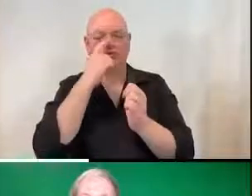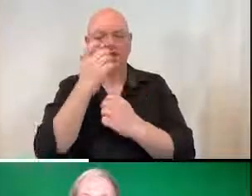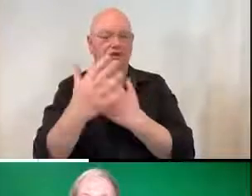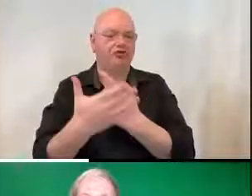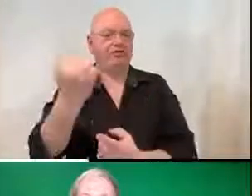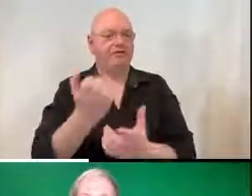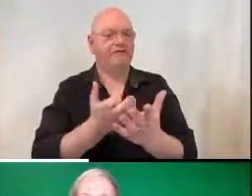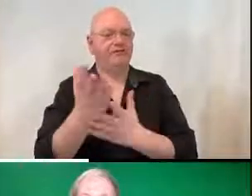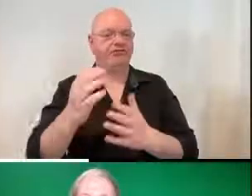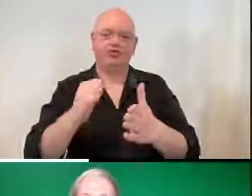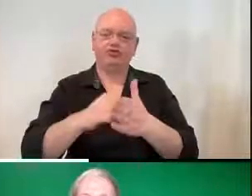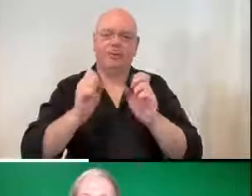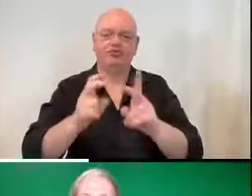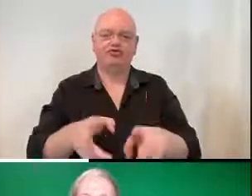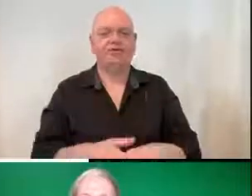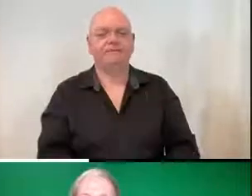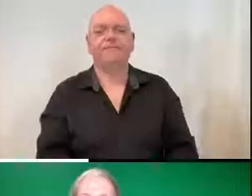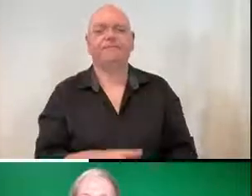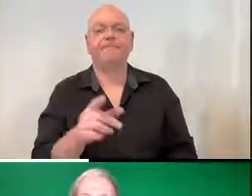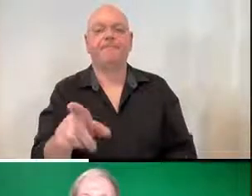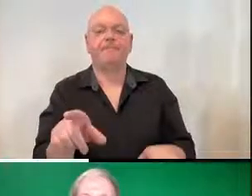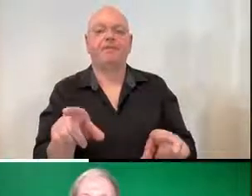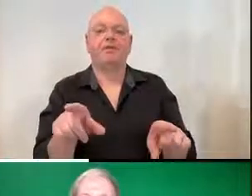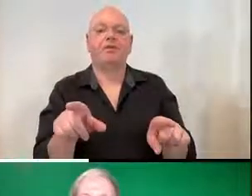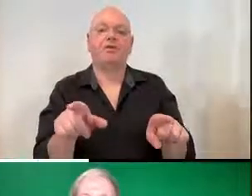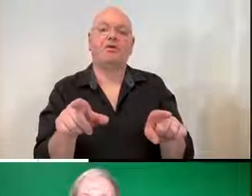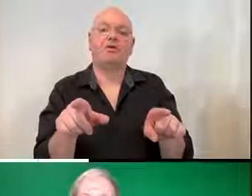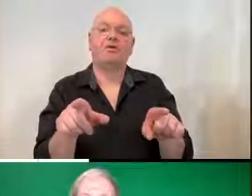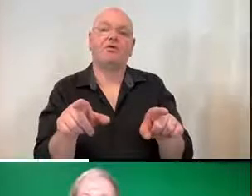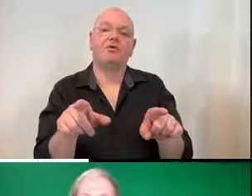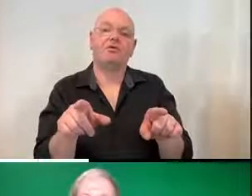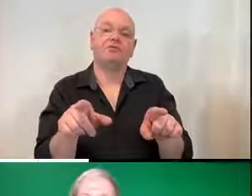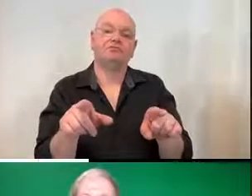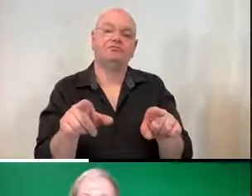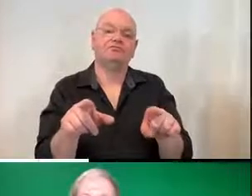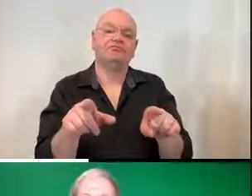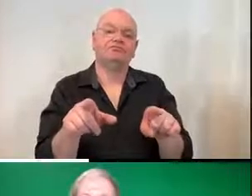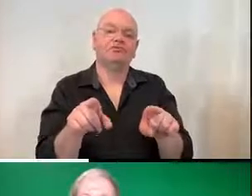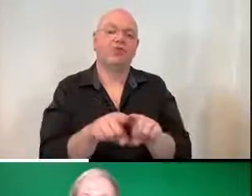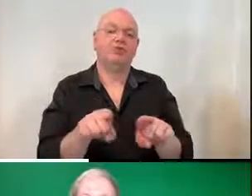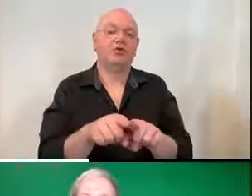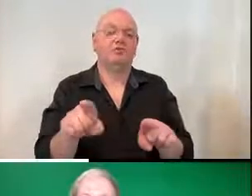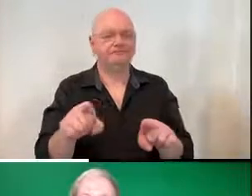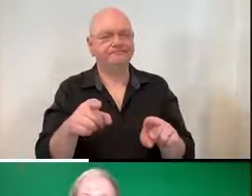can move to the next slide. Some key lessons learned, the importance of a vision, particularly this kind of